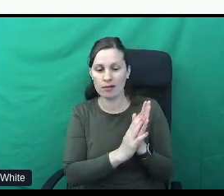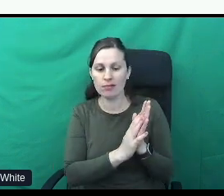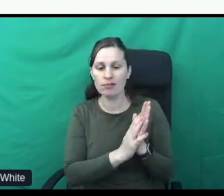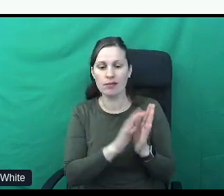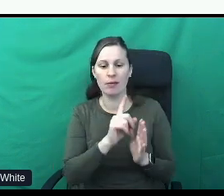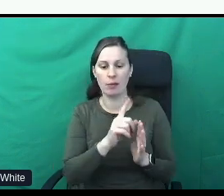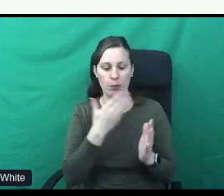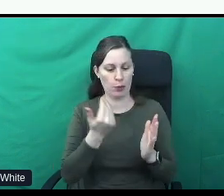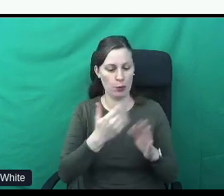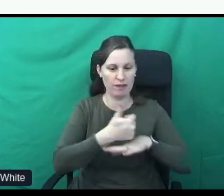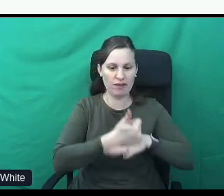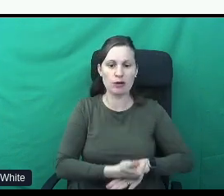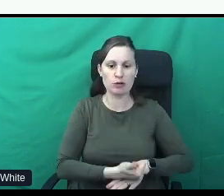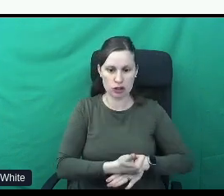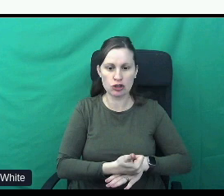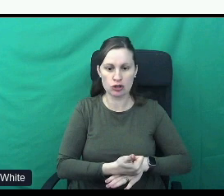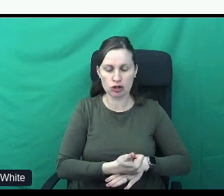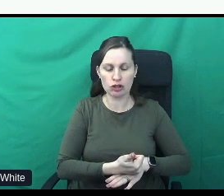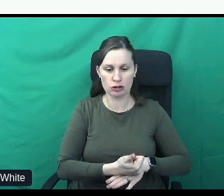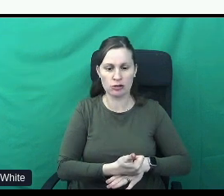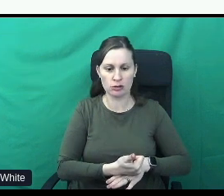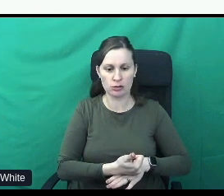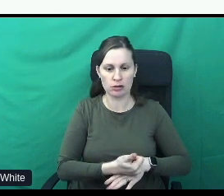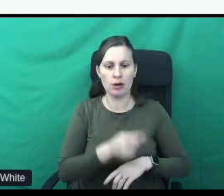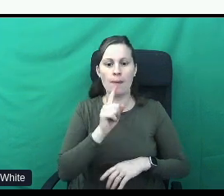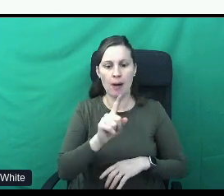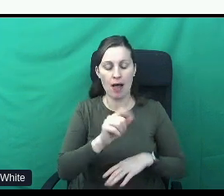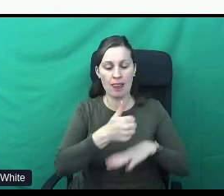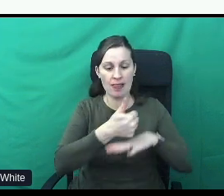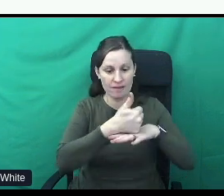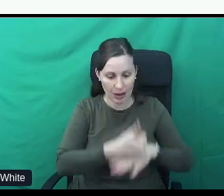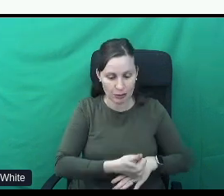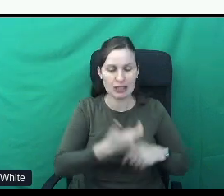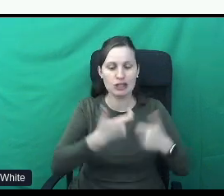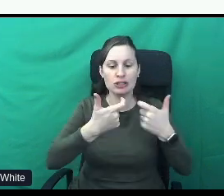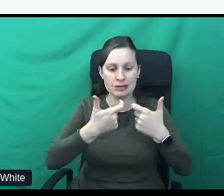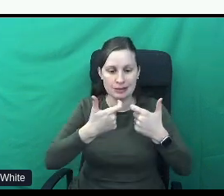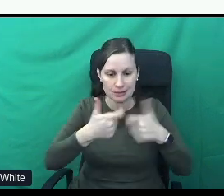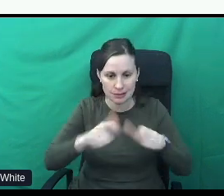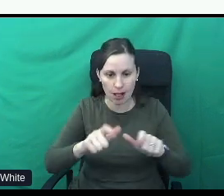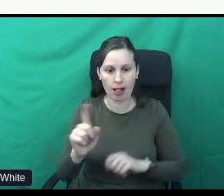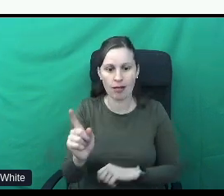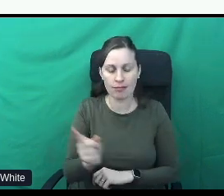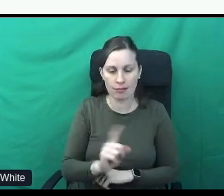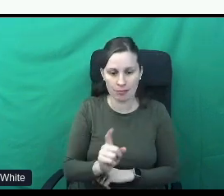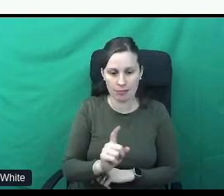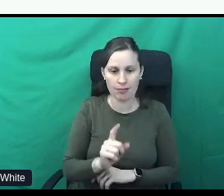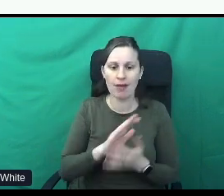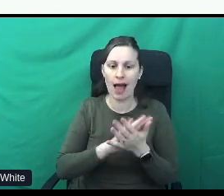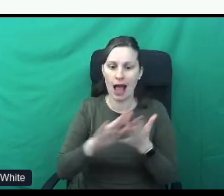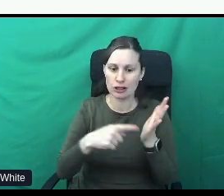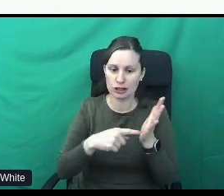The foundation is still your host language which would be HTML or SVG